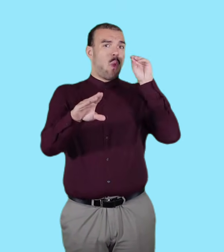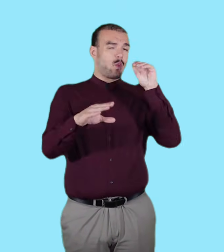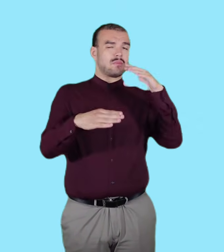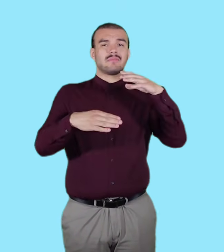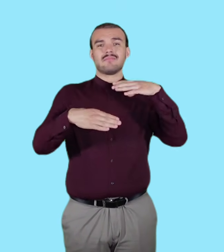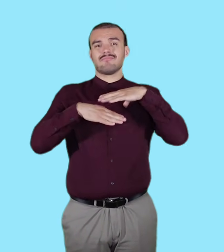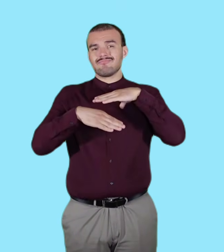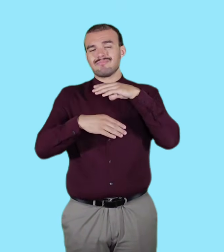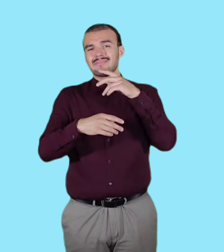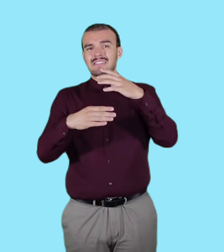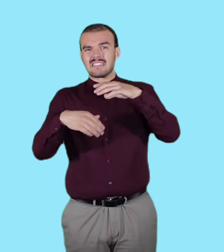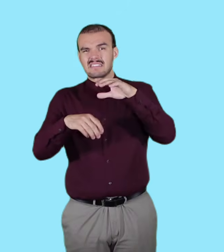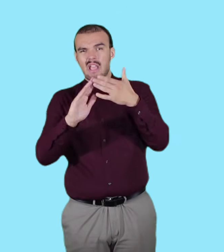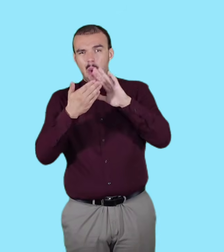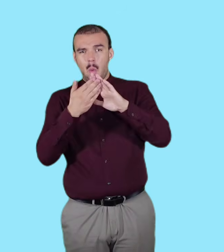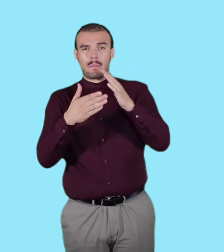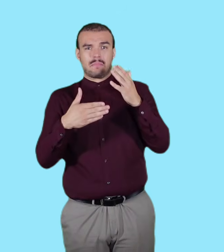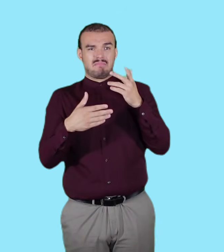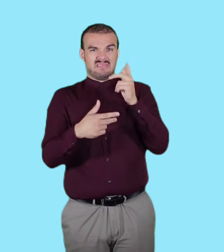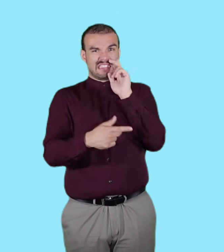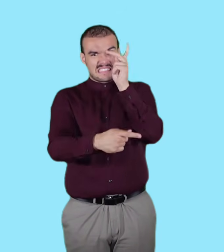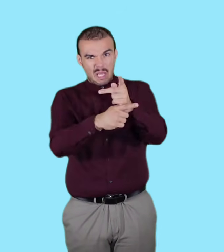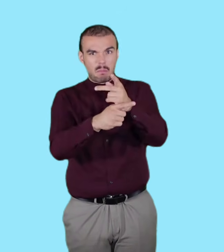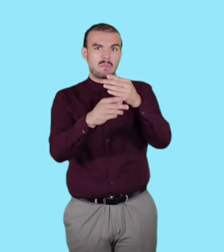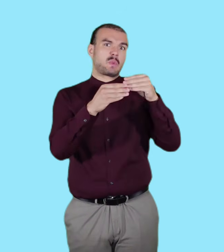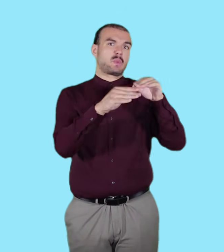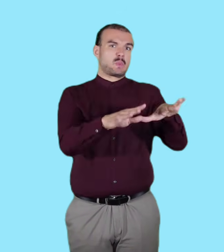can be the difference between keeping and losing Medicaid.